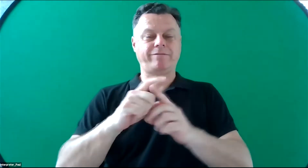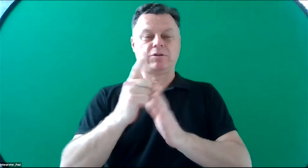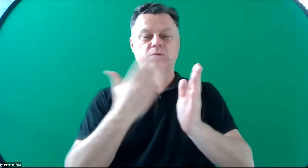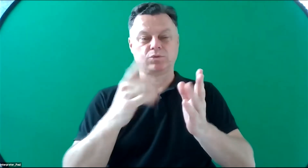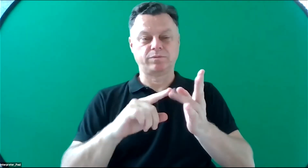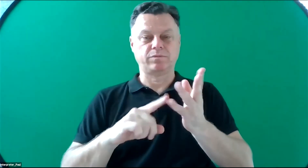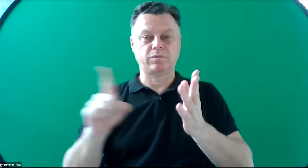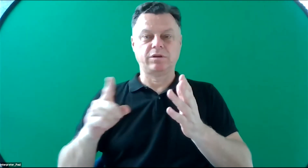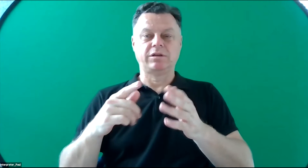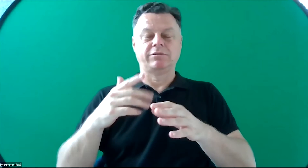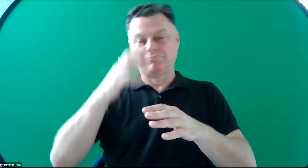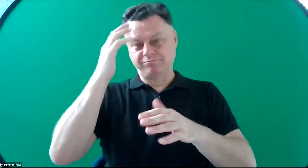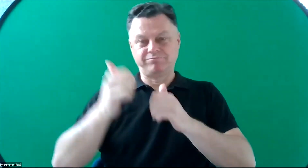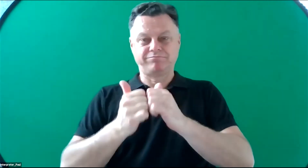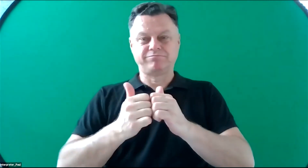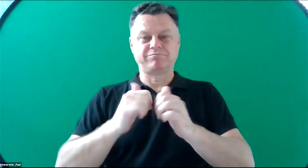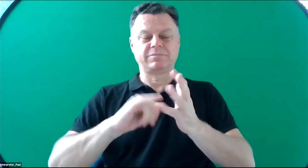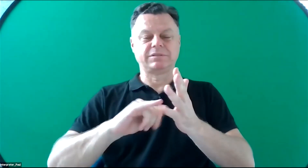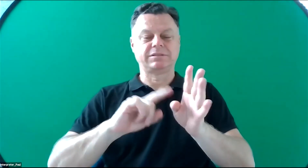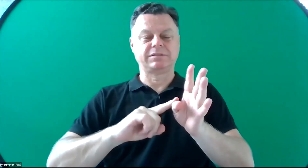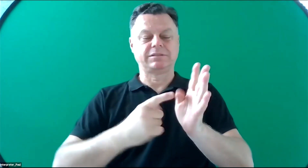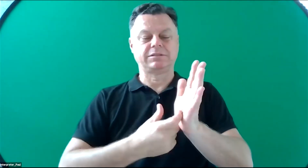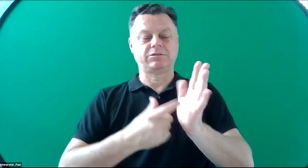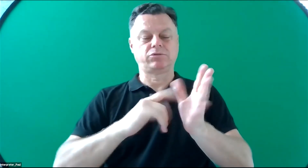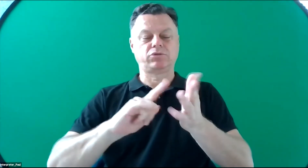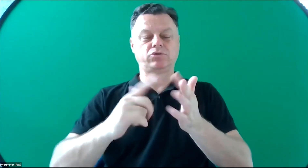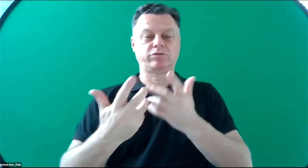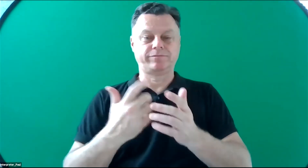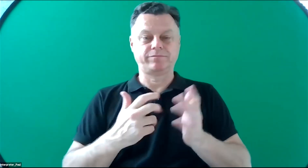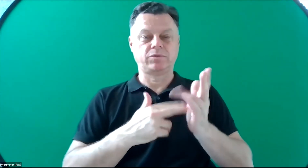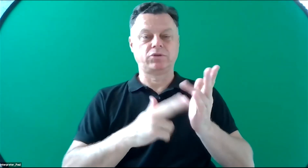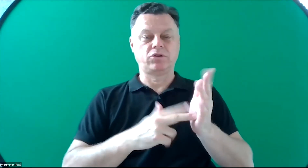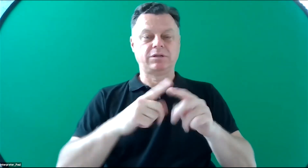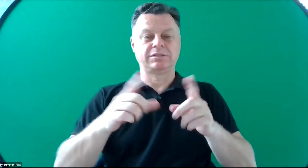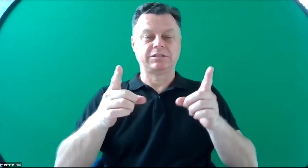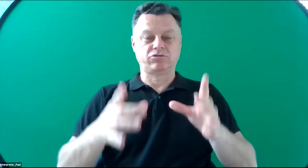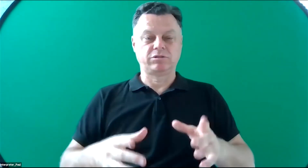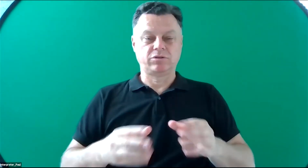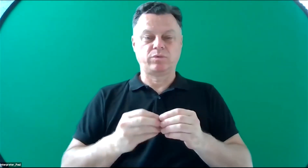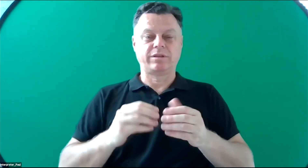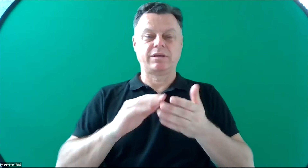Institute, Syracuse University, a non-executive director with Help Enterprises Limited